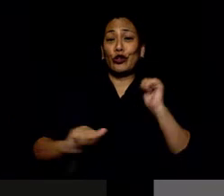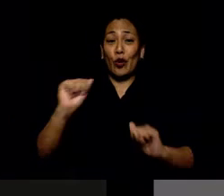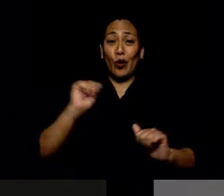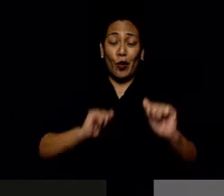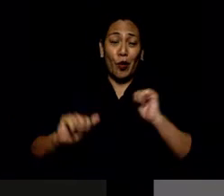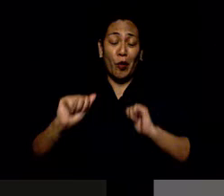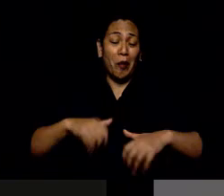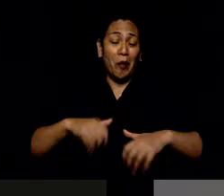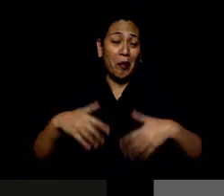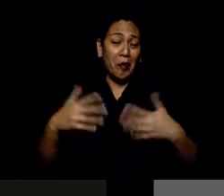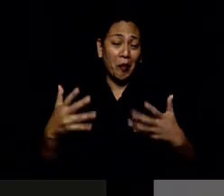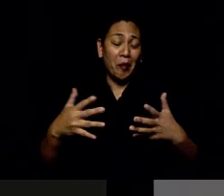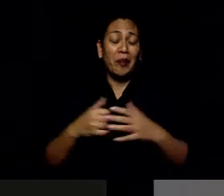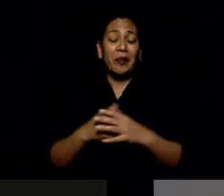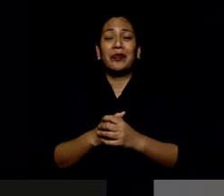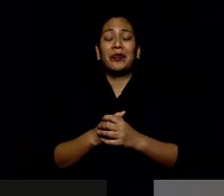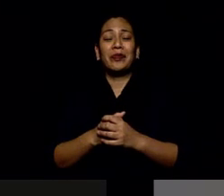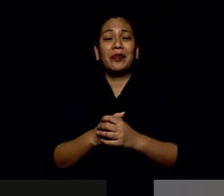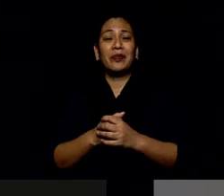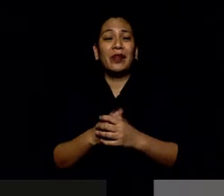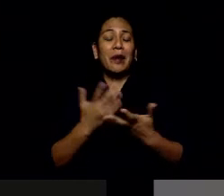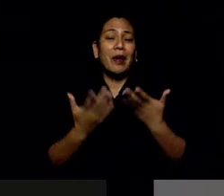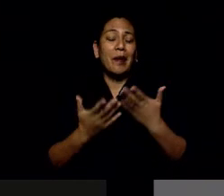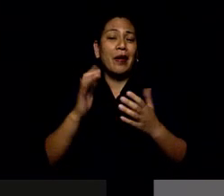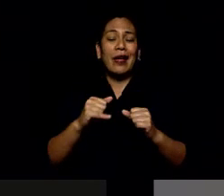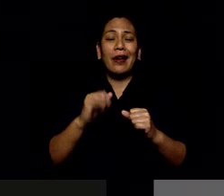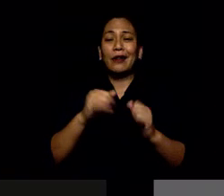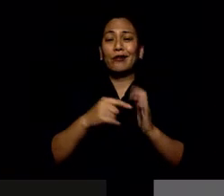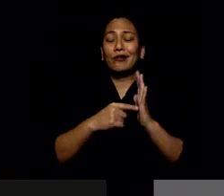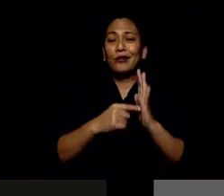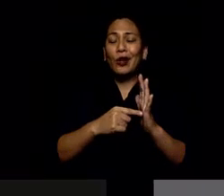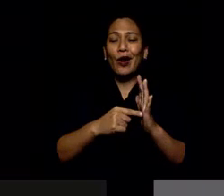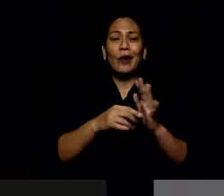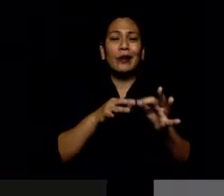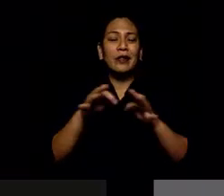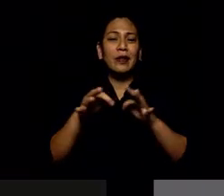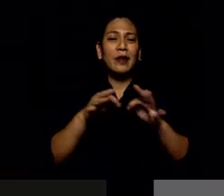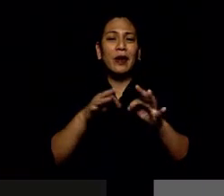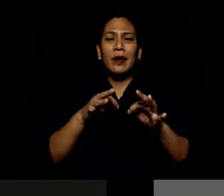performed on another planet to explain what, what went wrong with humanity.